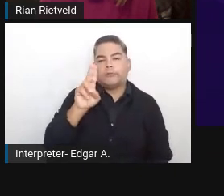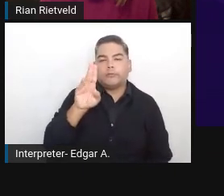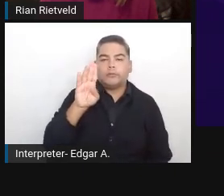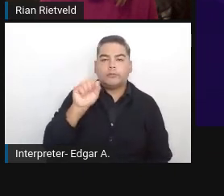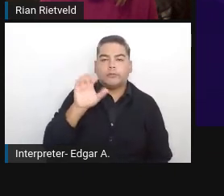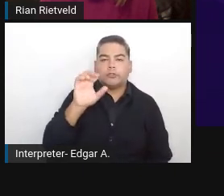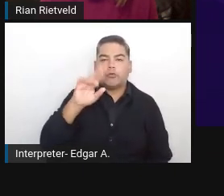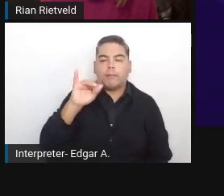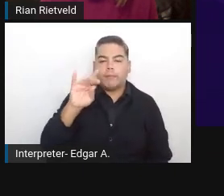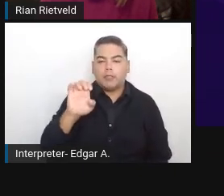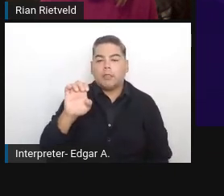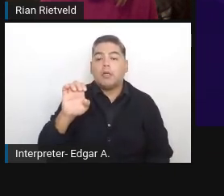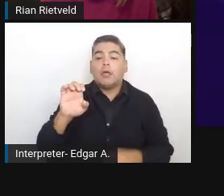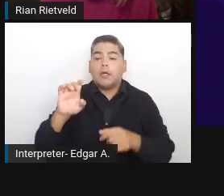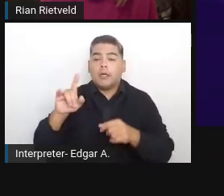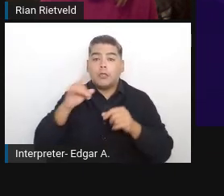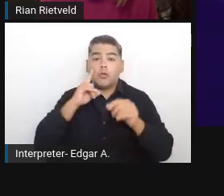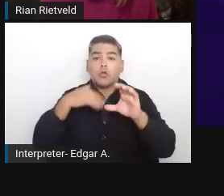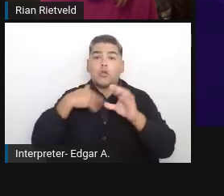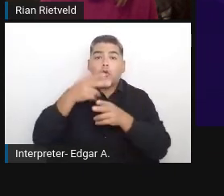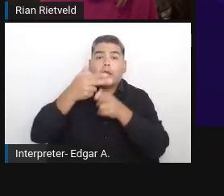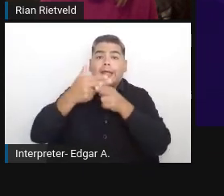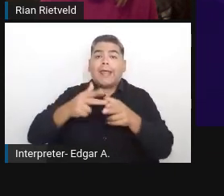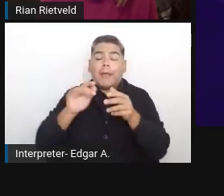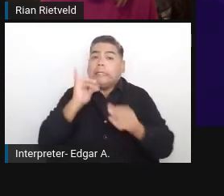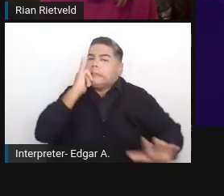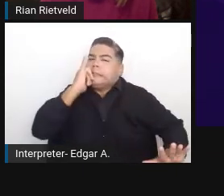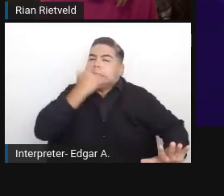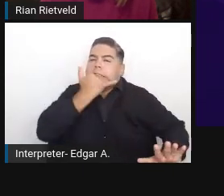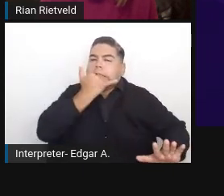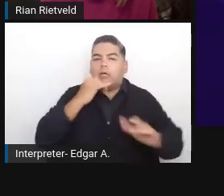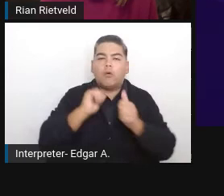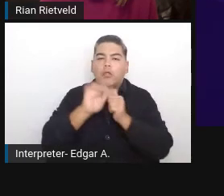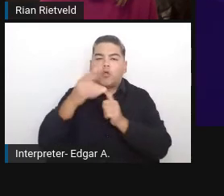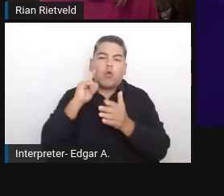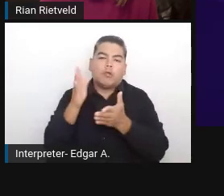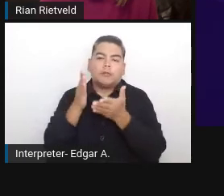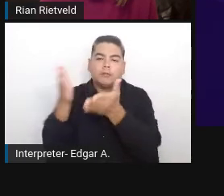There was a problem with your submission, Please review the fields below, Visited link, Your name,